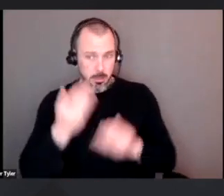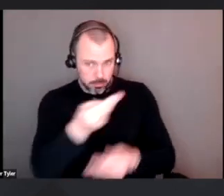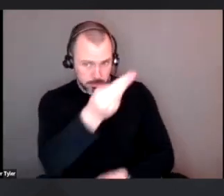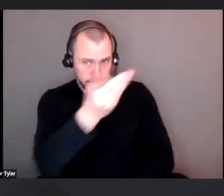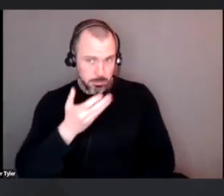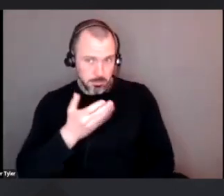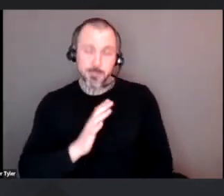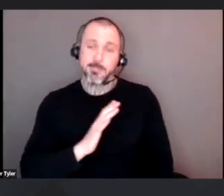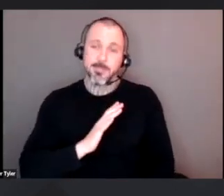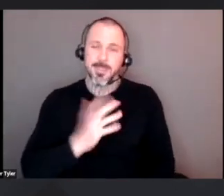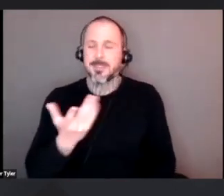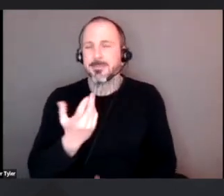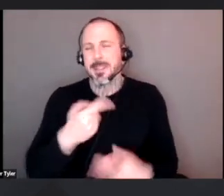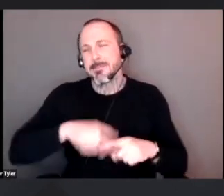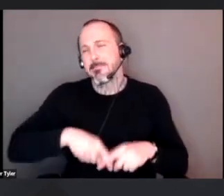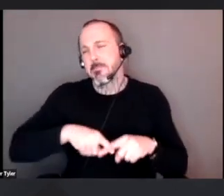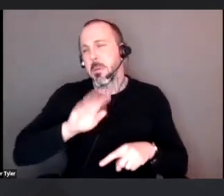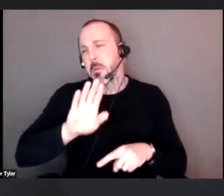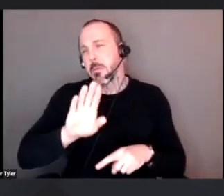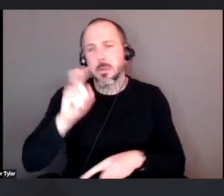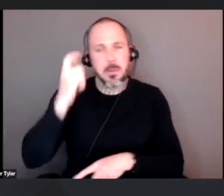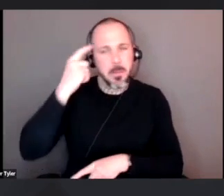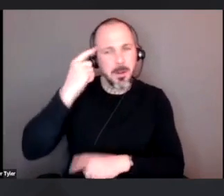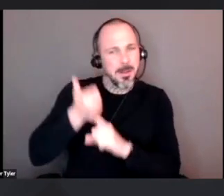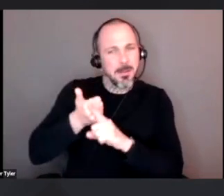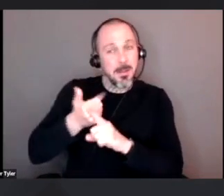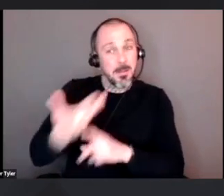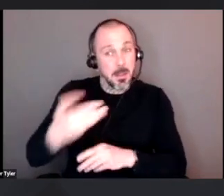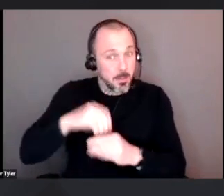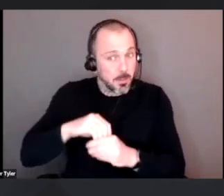So that's a tricky one to gauge on just visually.